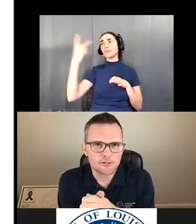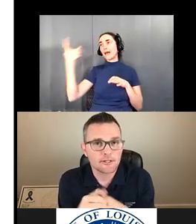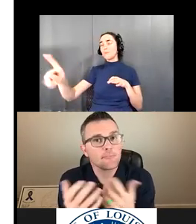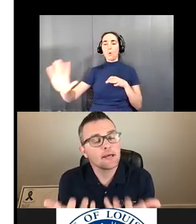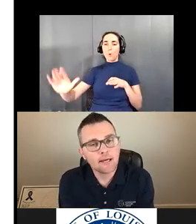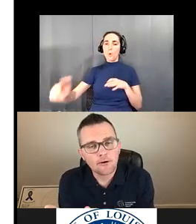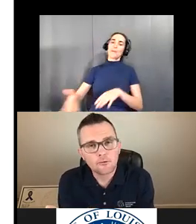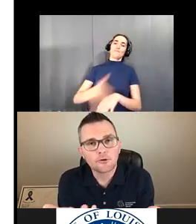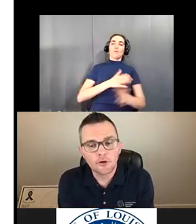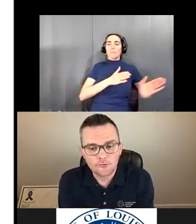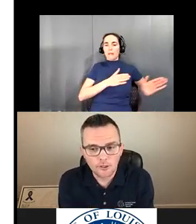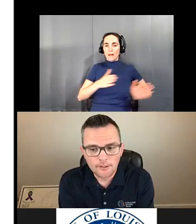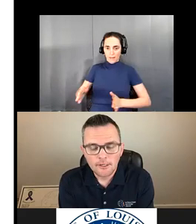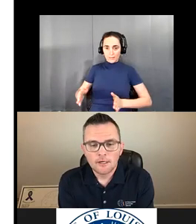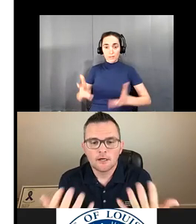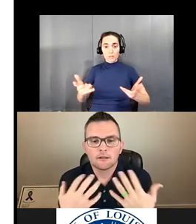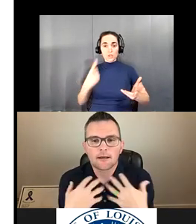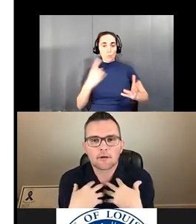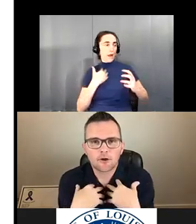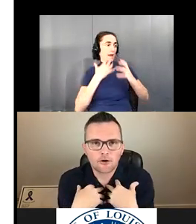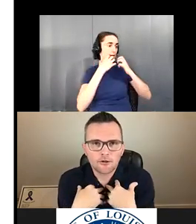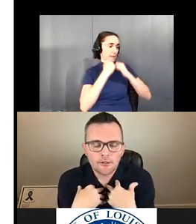that they may encounter with your 15:45:54 loved one, like my daughter.